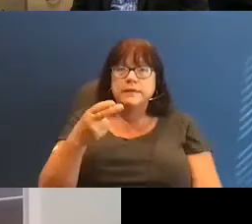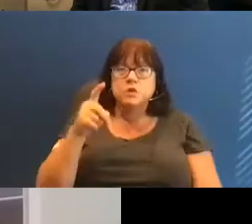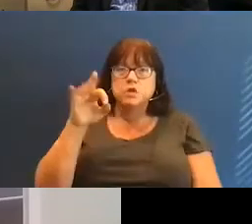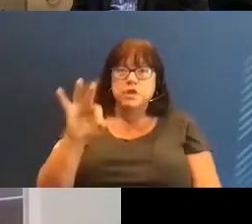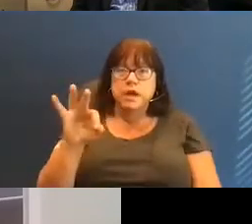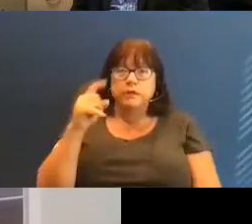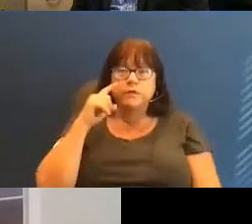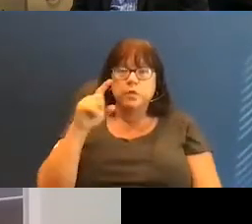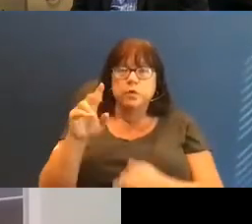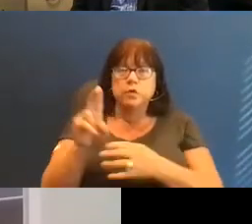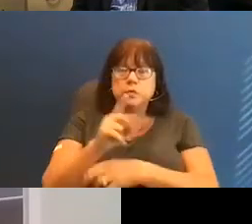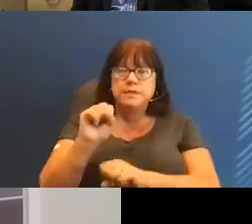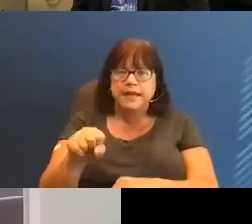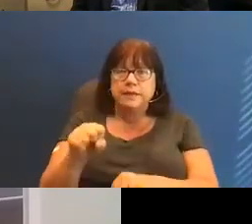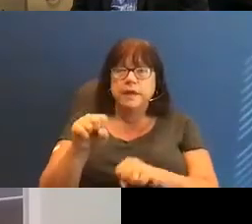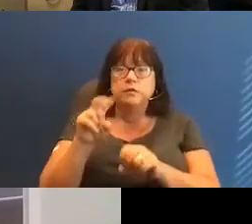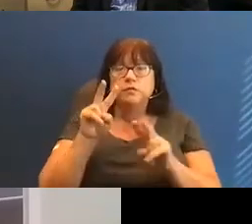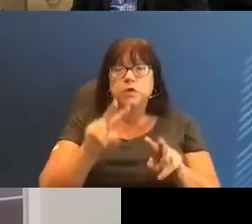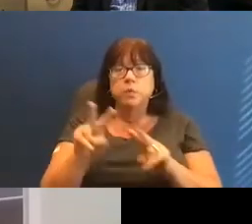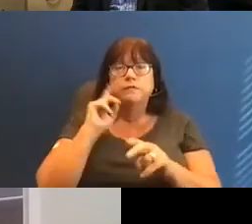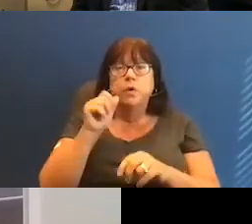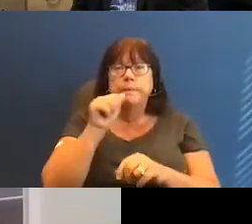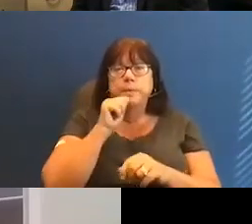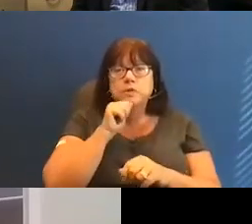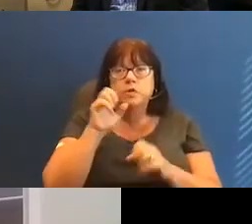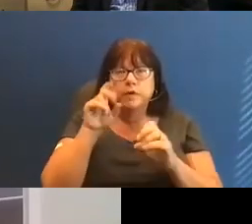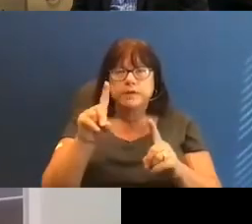view content for personal educational use only and that you may be able to print and